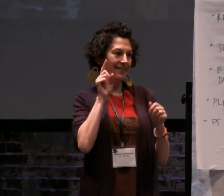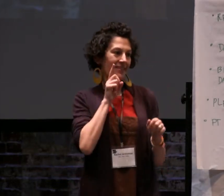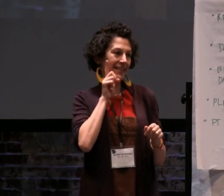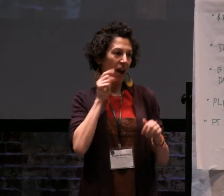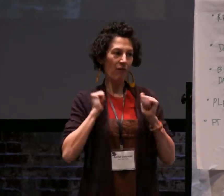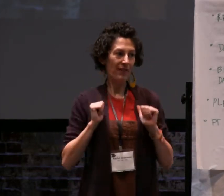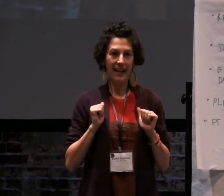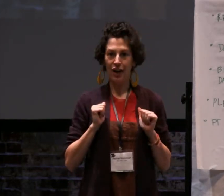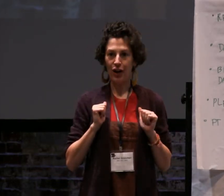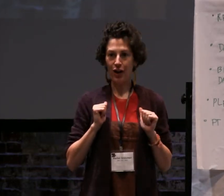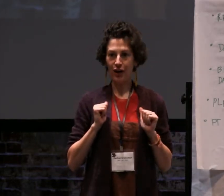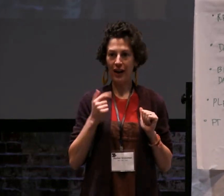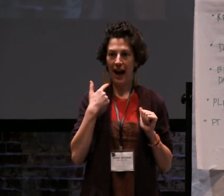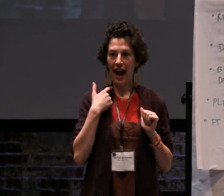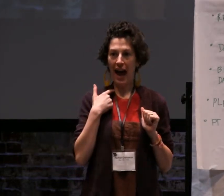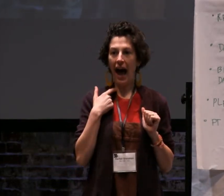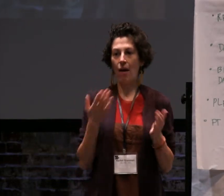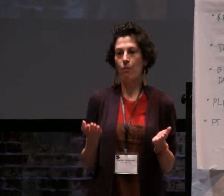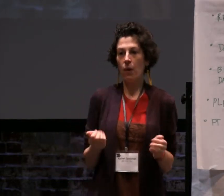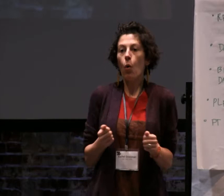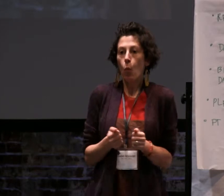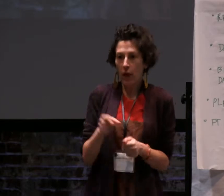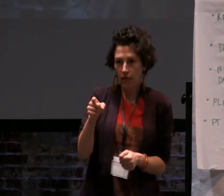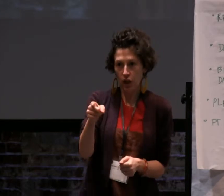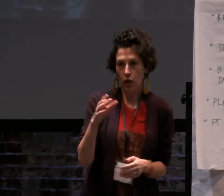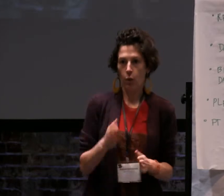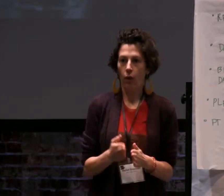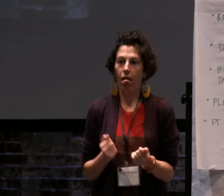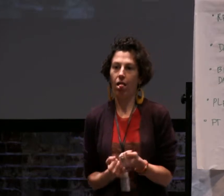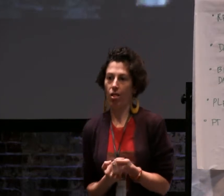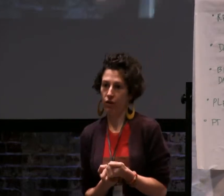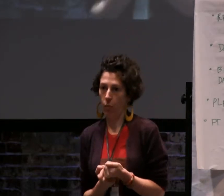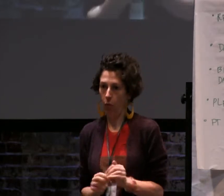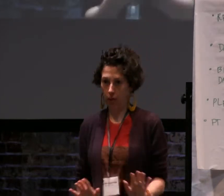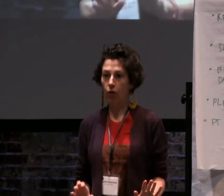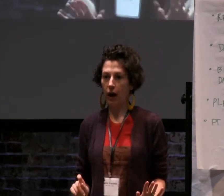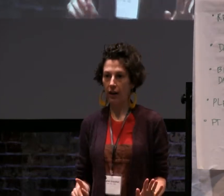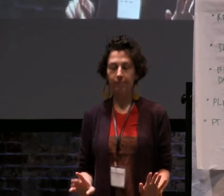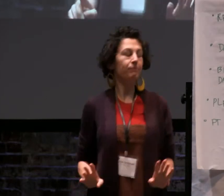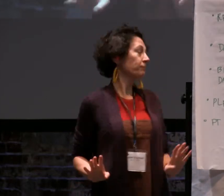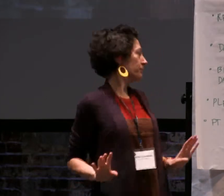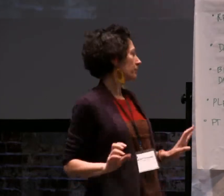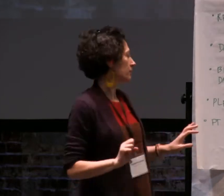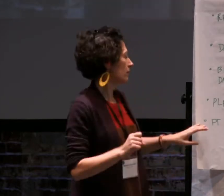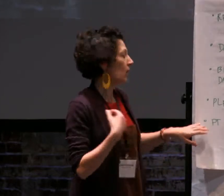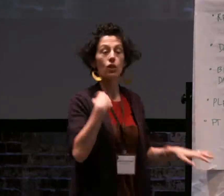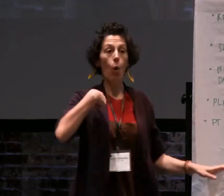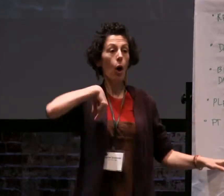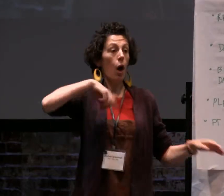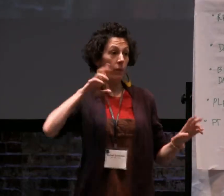And I'm honored to be here with us, to be a part of this deaf theater movement. I'm here with you, I'm behind you as an ally.